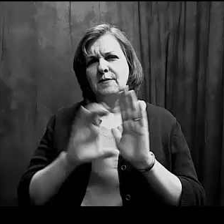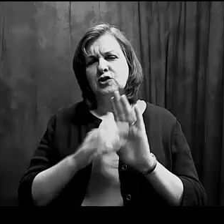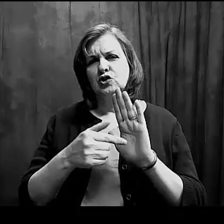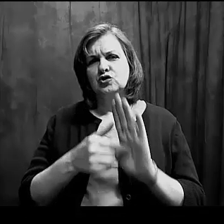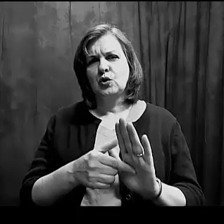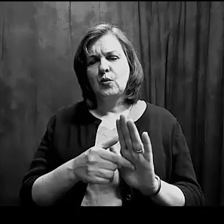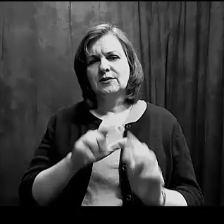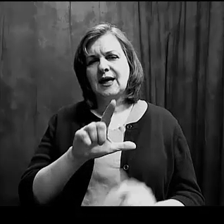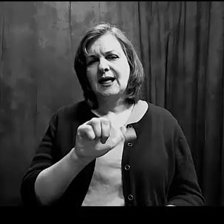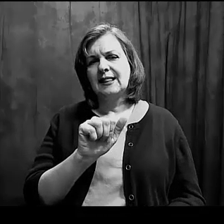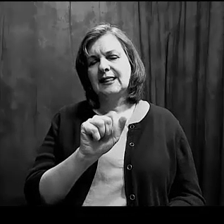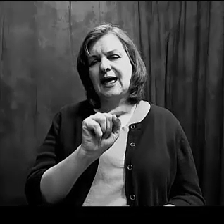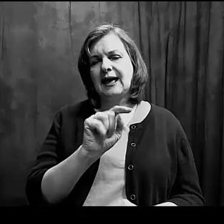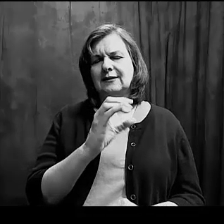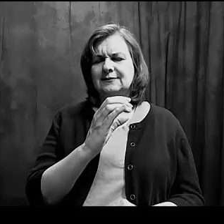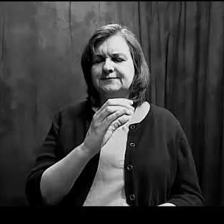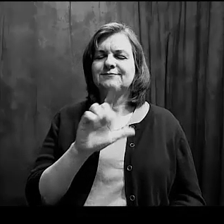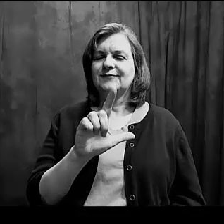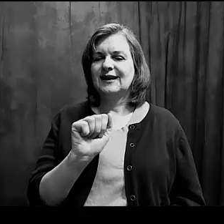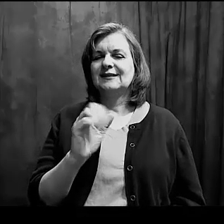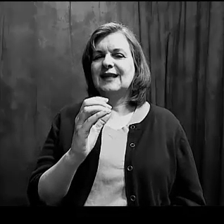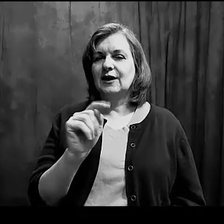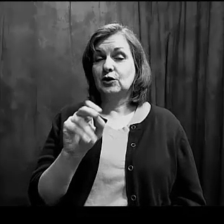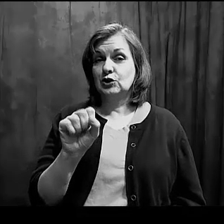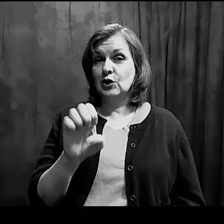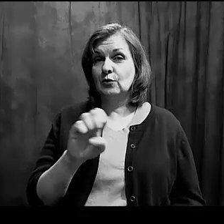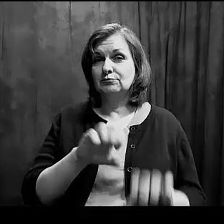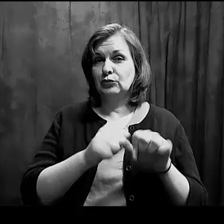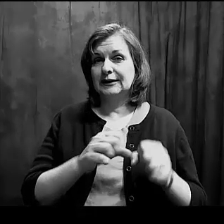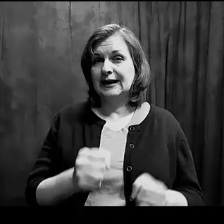a reaction we have not talked about several times